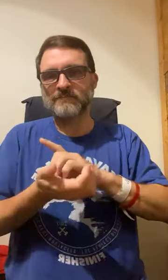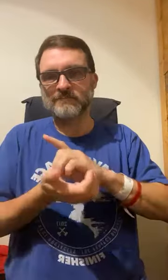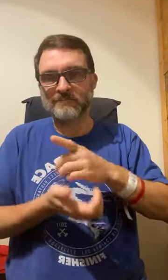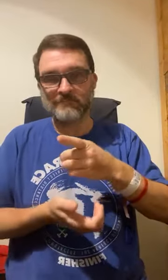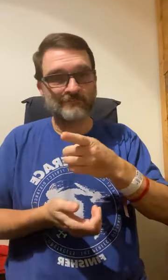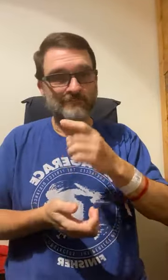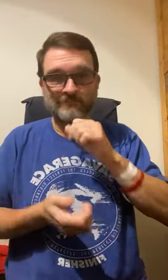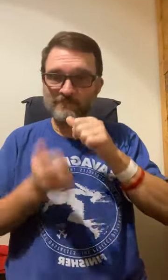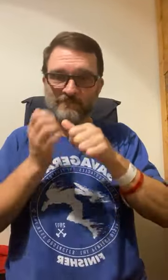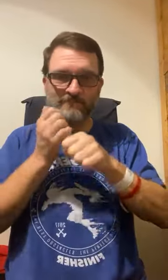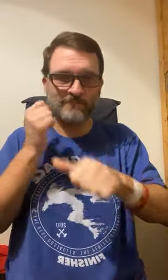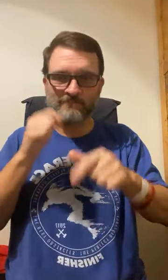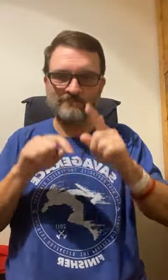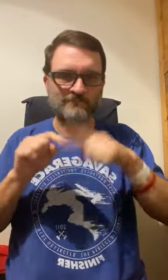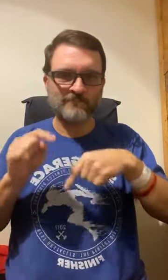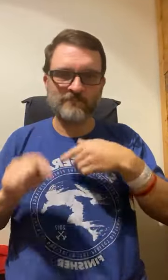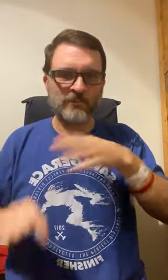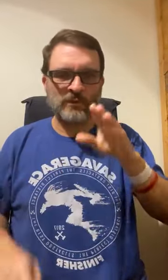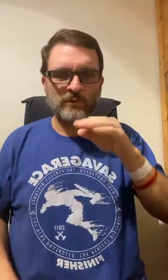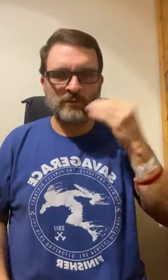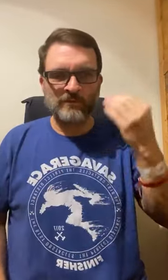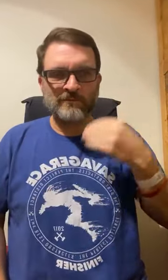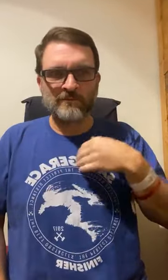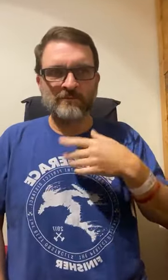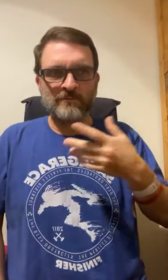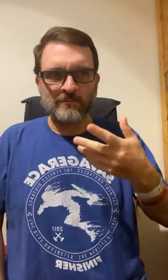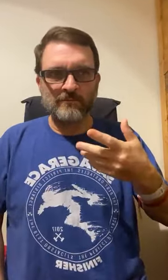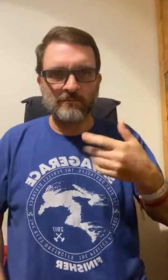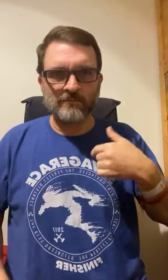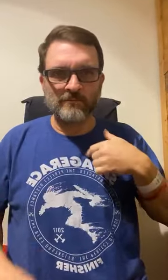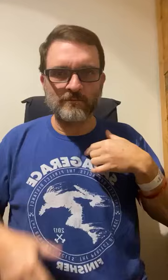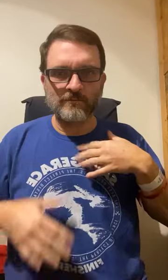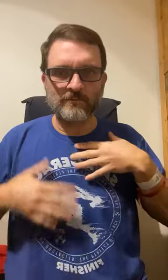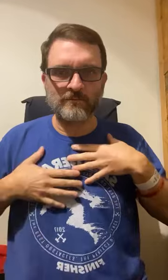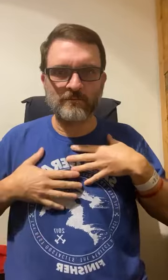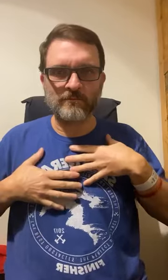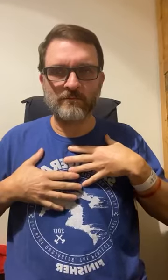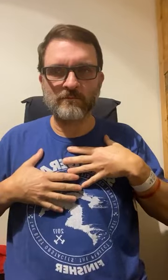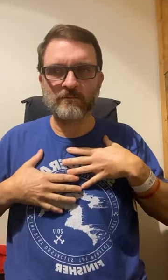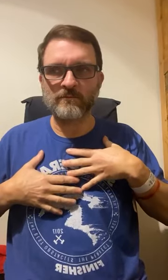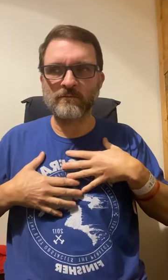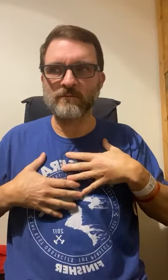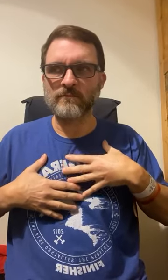Doctor said if you dont have any bowel movement, you cant be sent home.